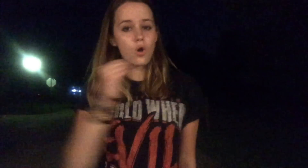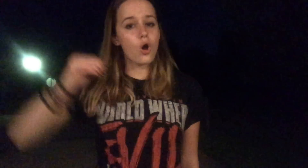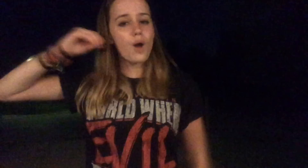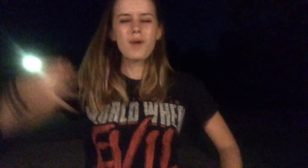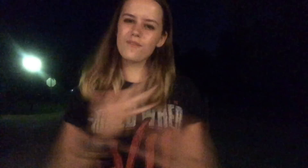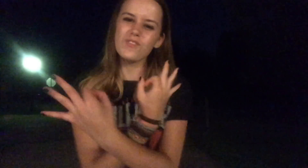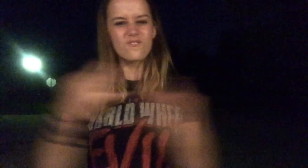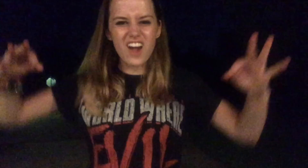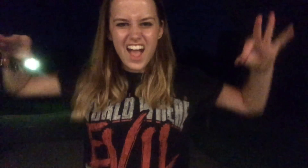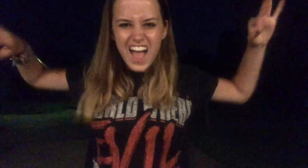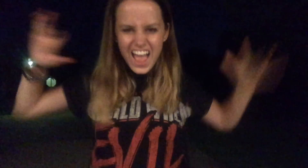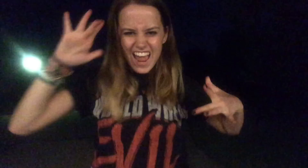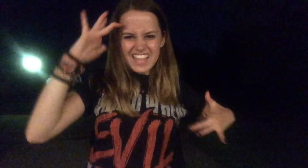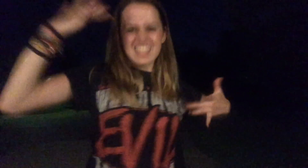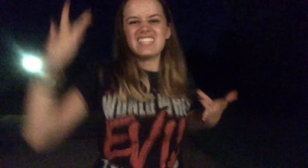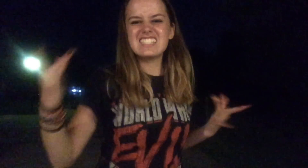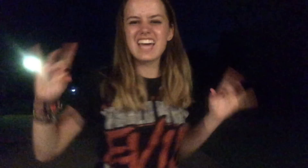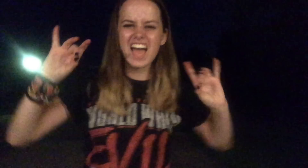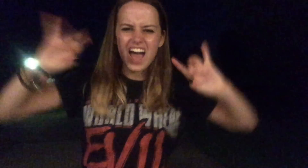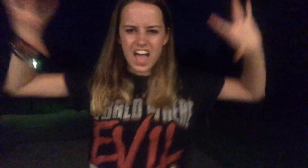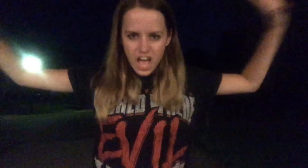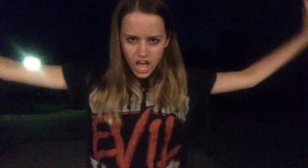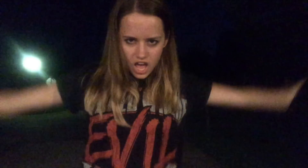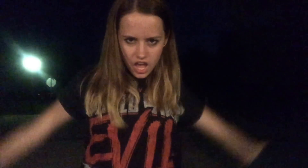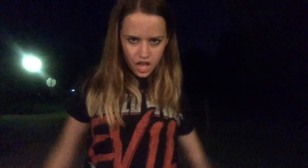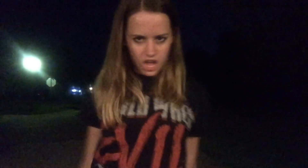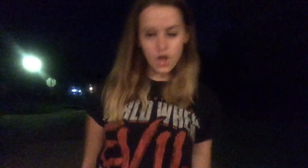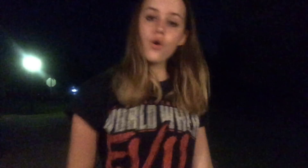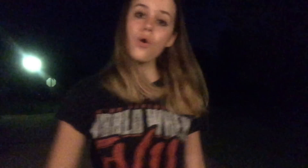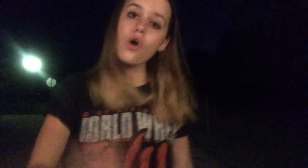Home of the free, the sick, and depraved.